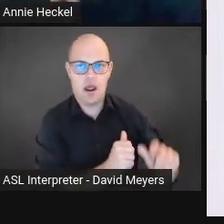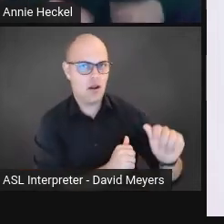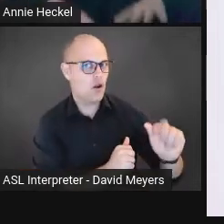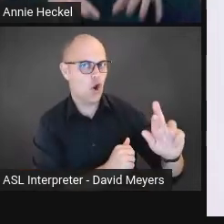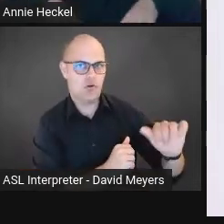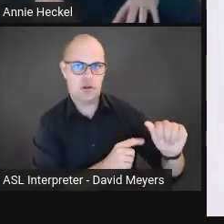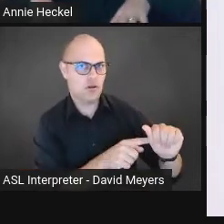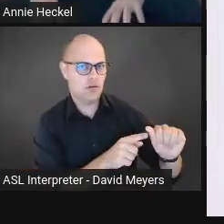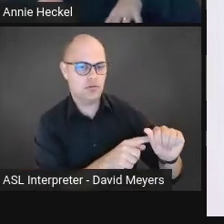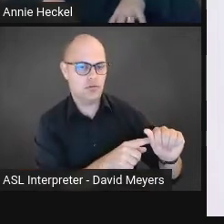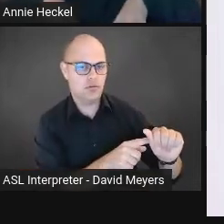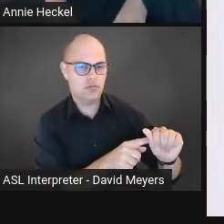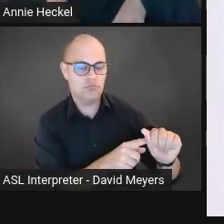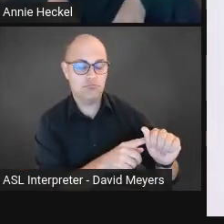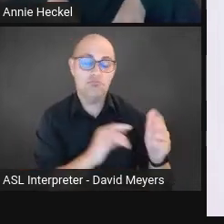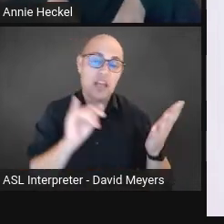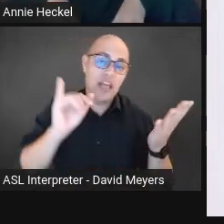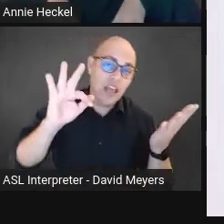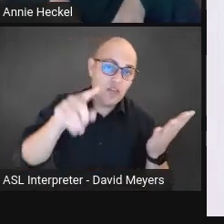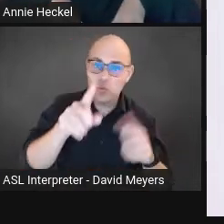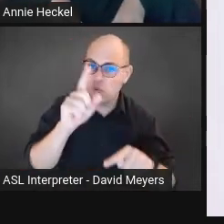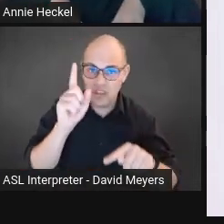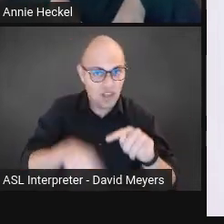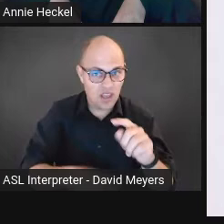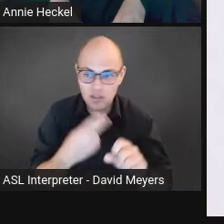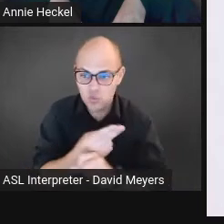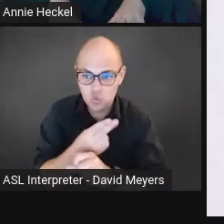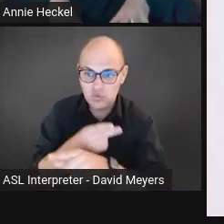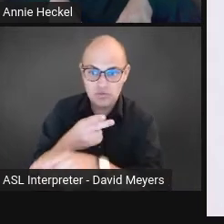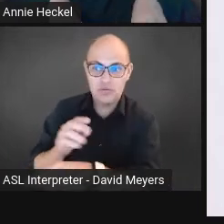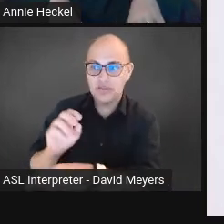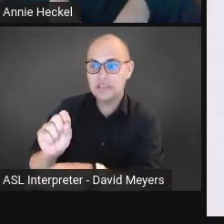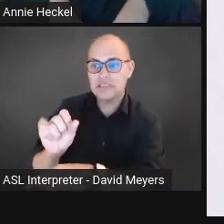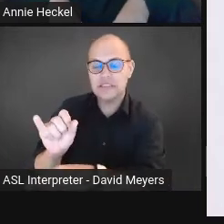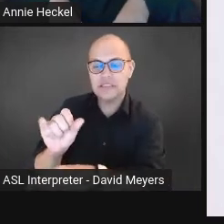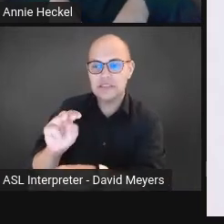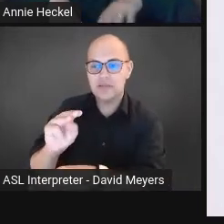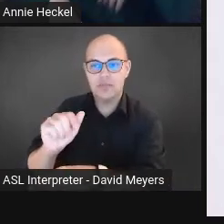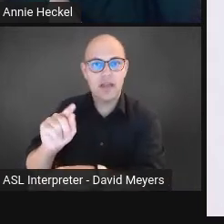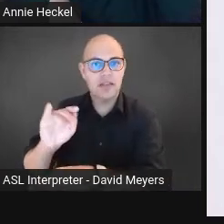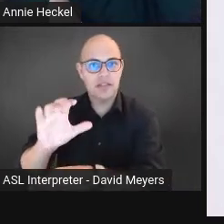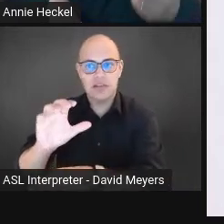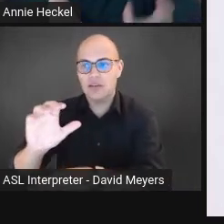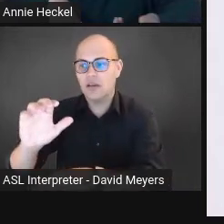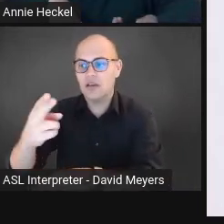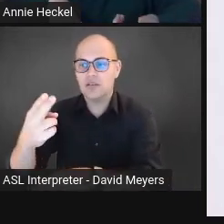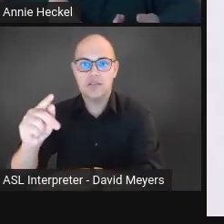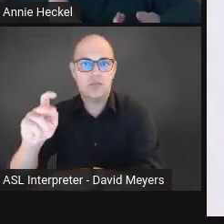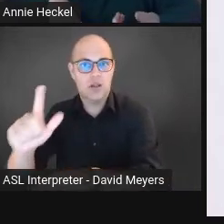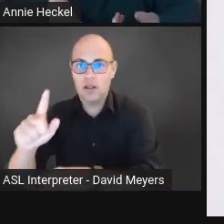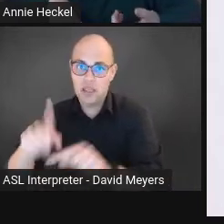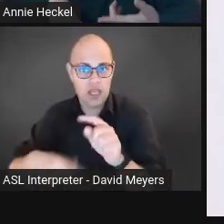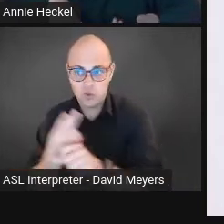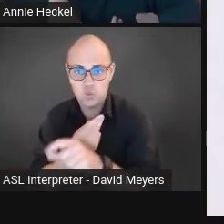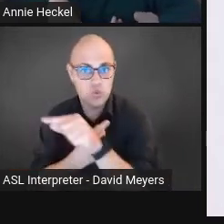If for some reason you can't use the semantic HTML to do whatever it is you need to do, that's when you start to bring in ARIA.